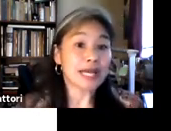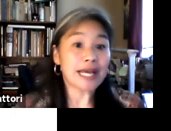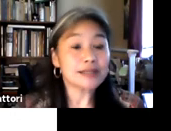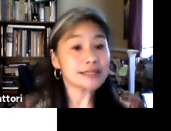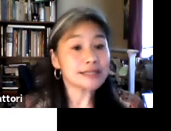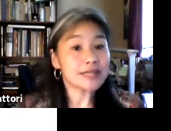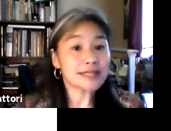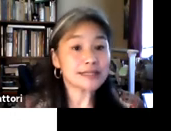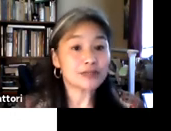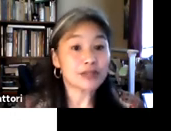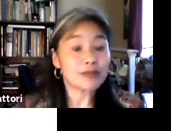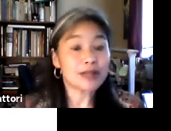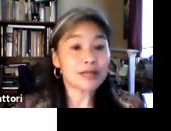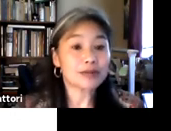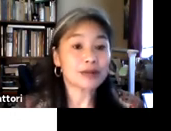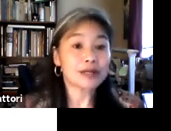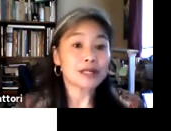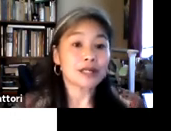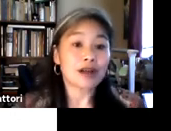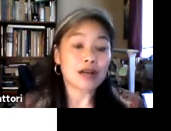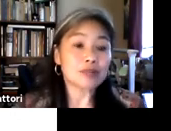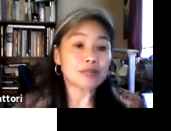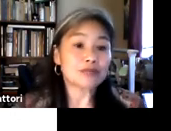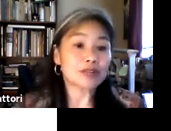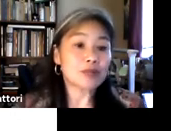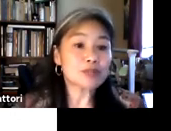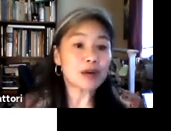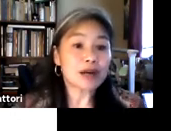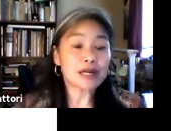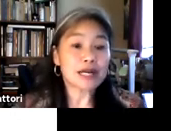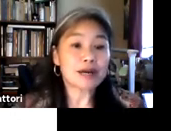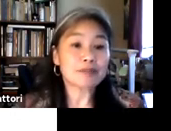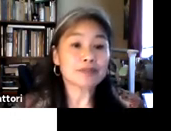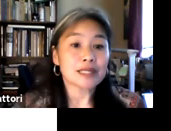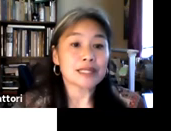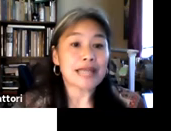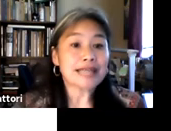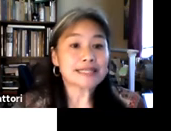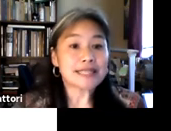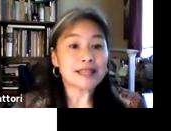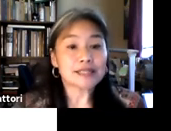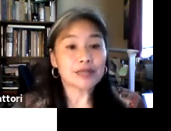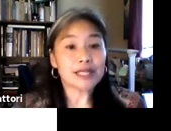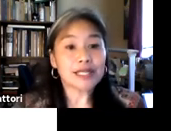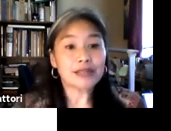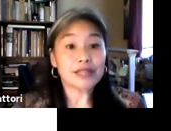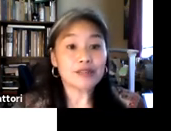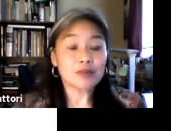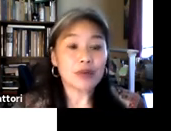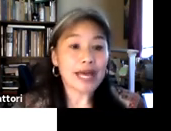themselves. Among those were my mother's family. My mother's